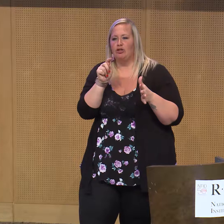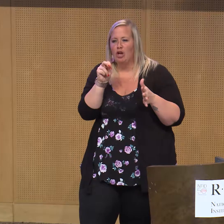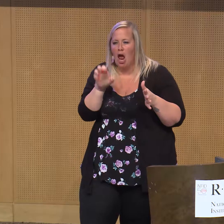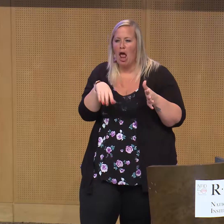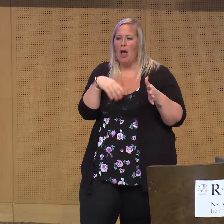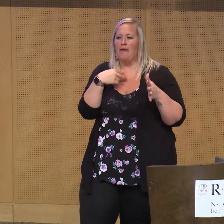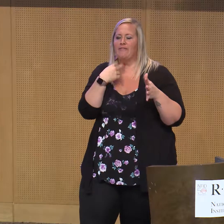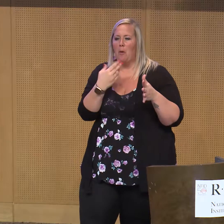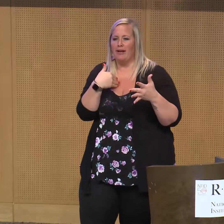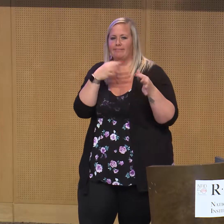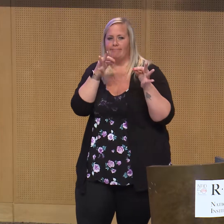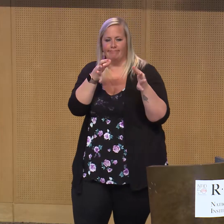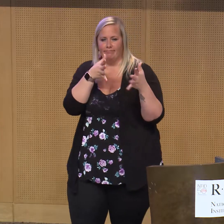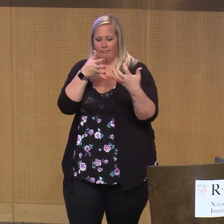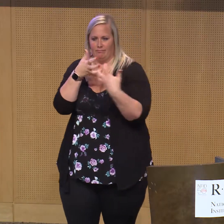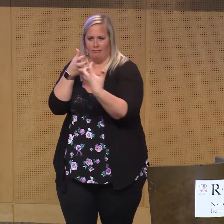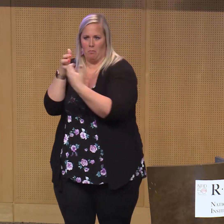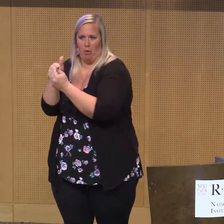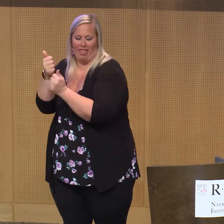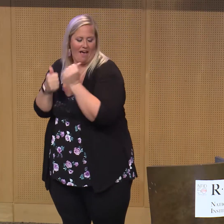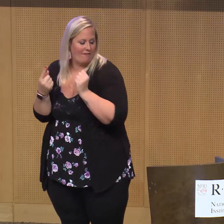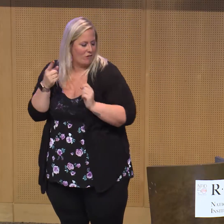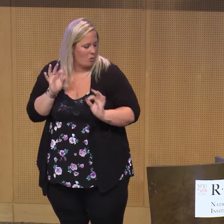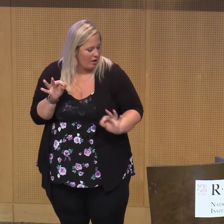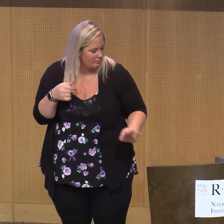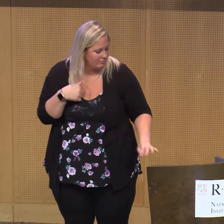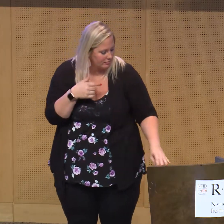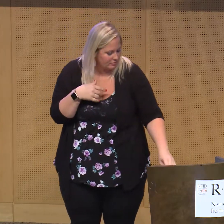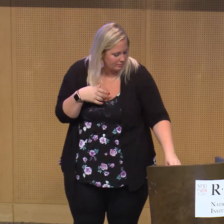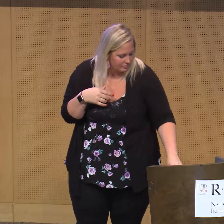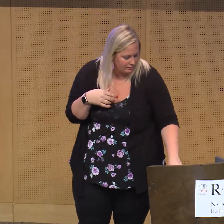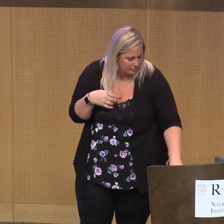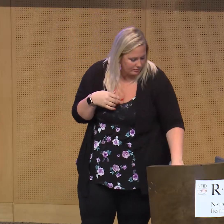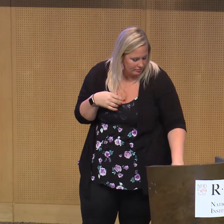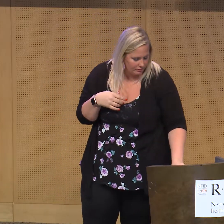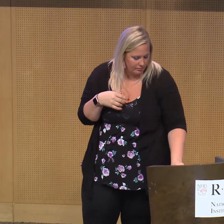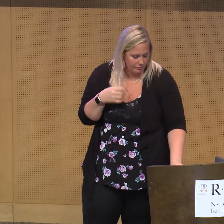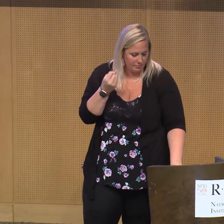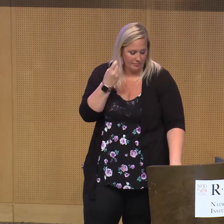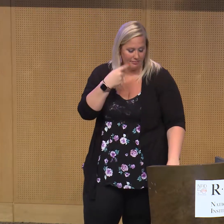I was able to work with them one on one and really get a sense of who they were